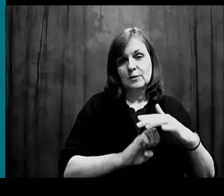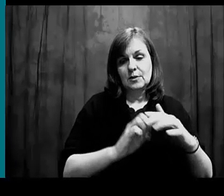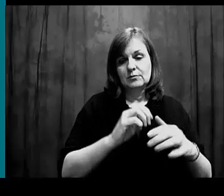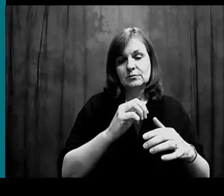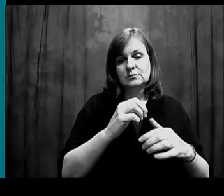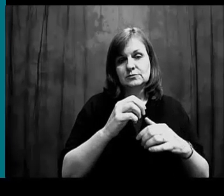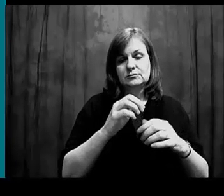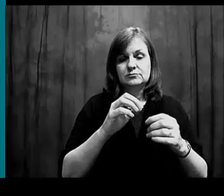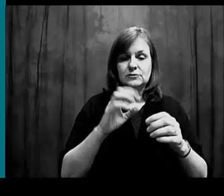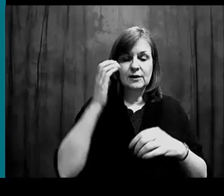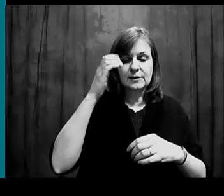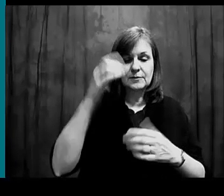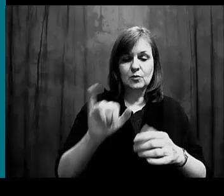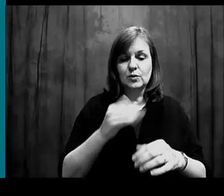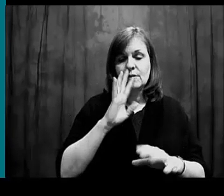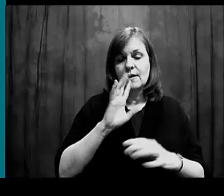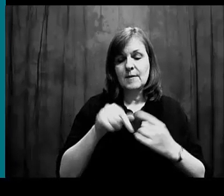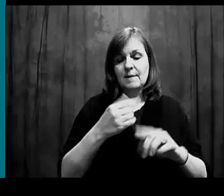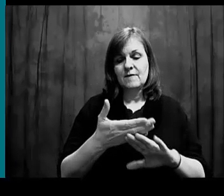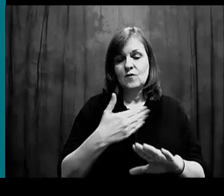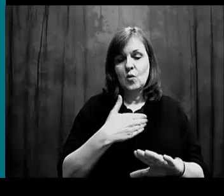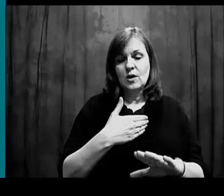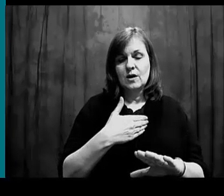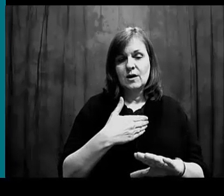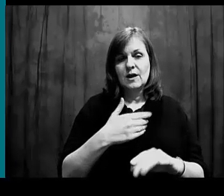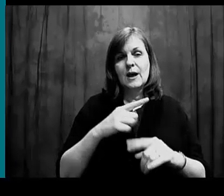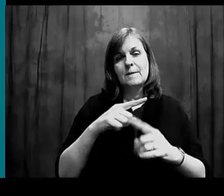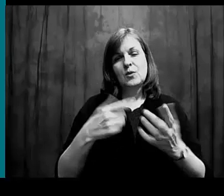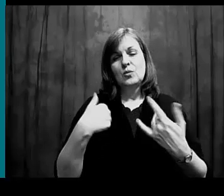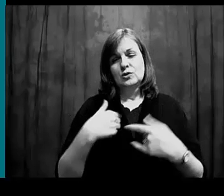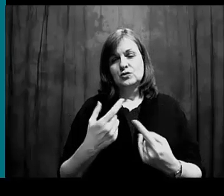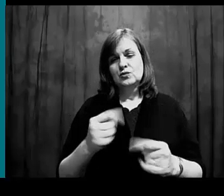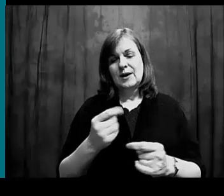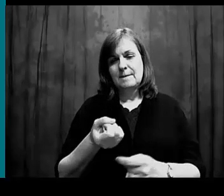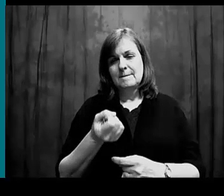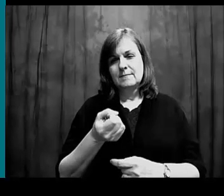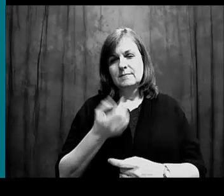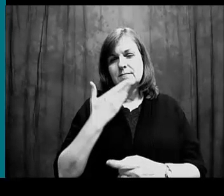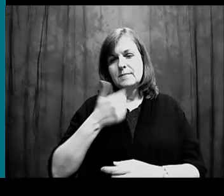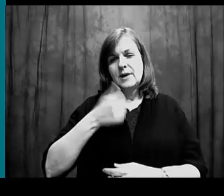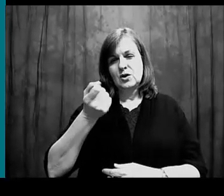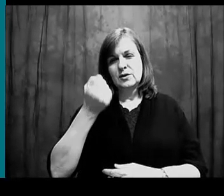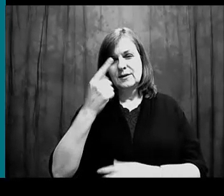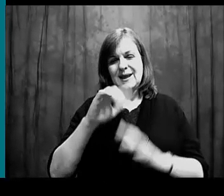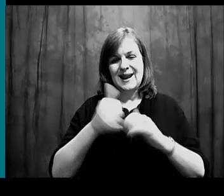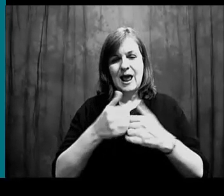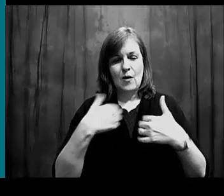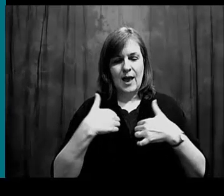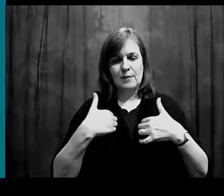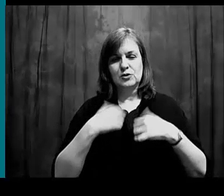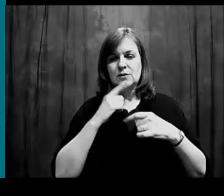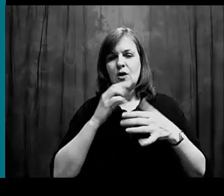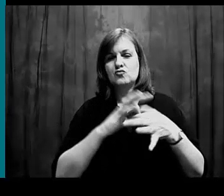ecological and sp on -- the idea is trying to better understand these relationships